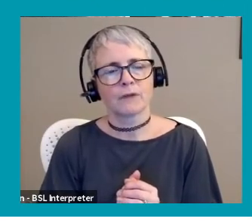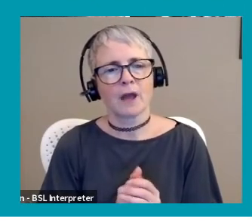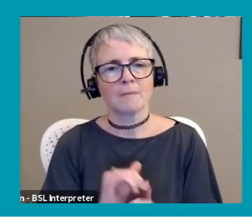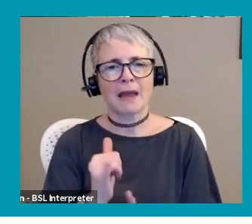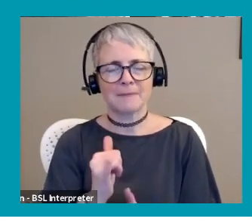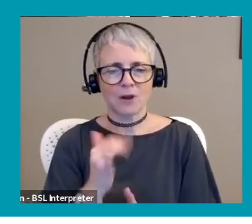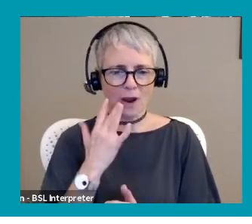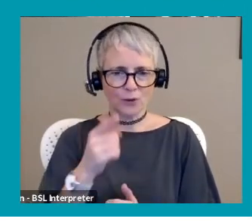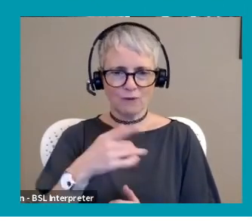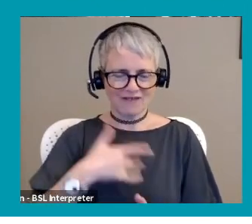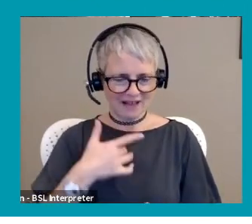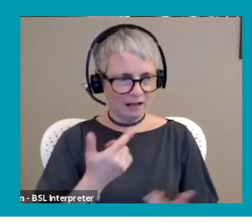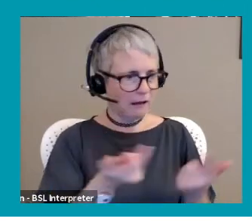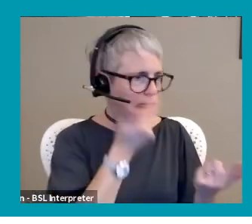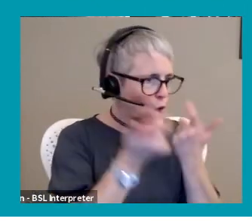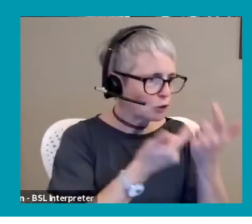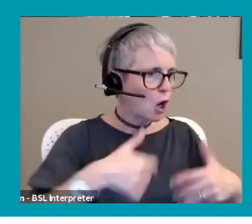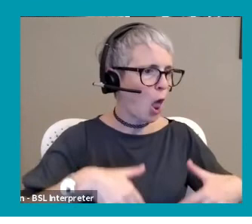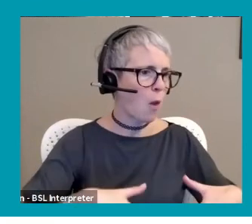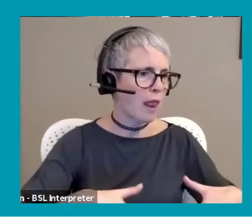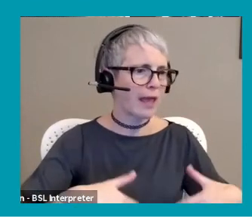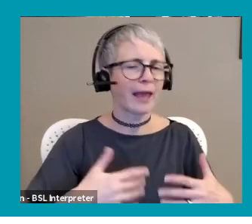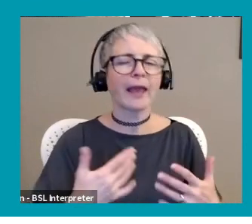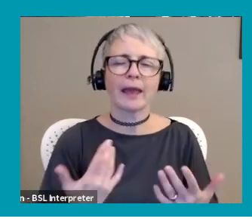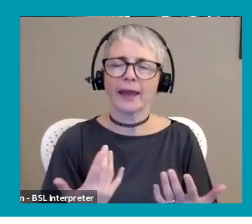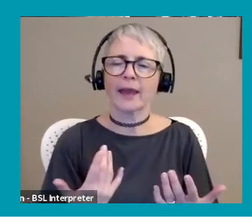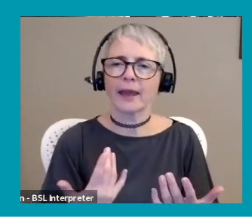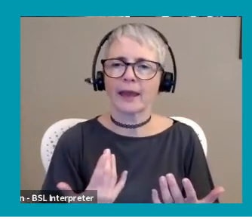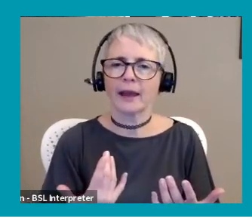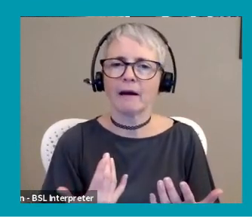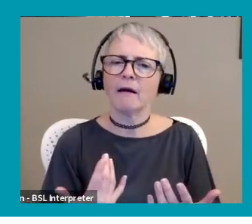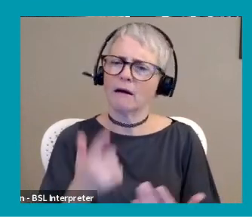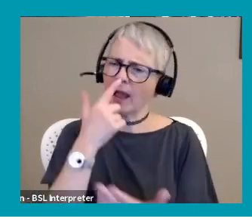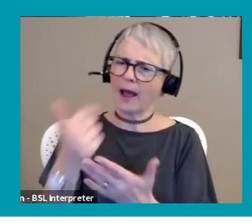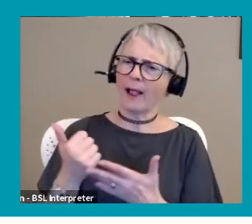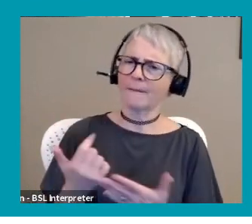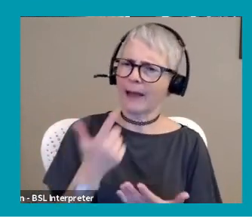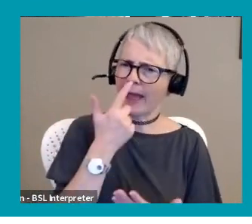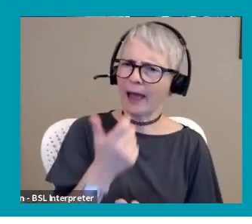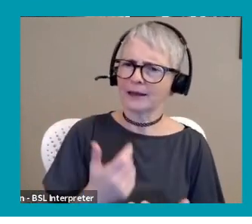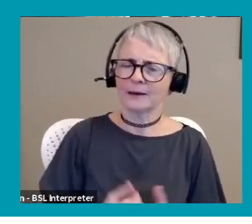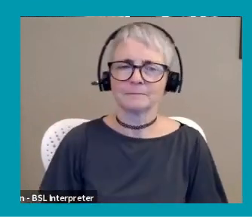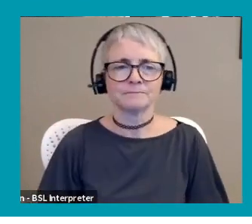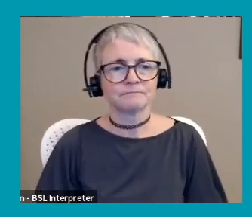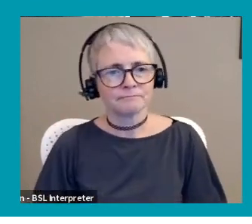for jobs. Don't take rejection personally, well coming from an ADHDer, right, this is easier said